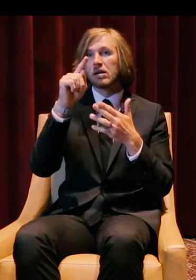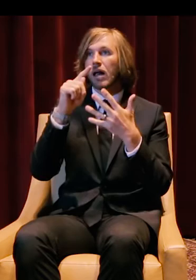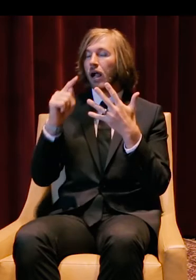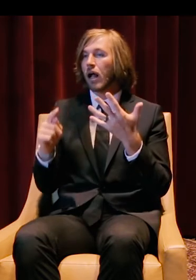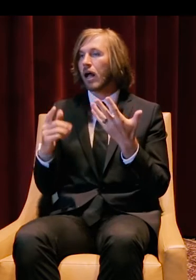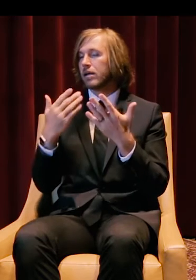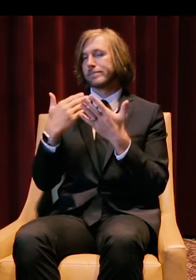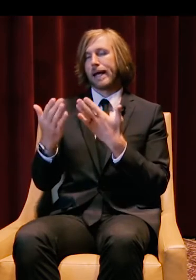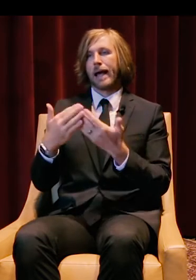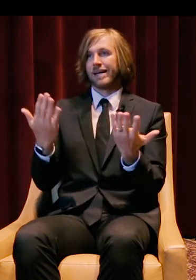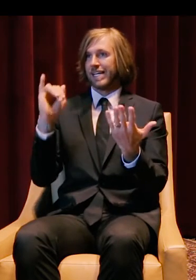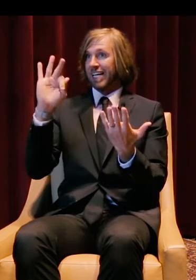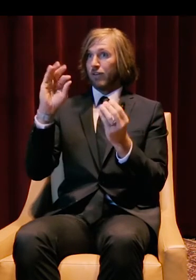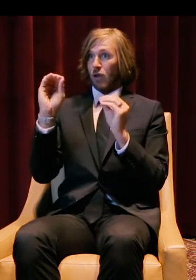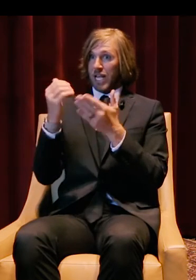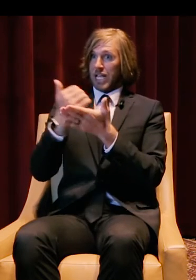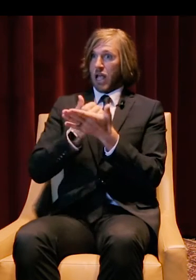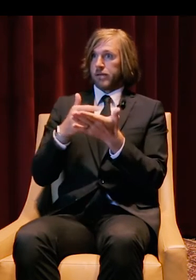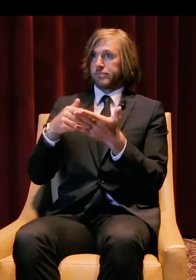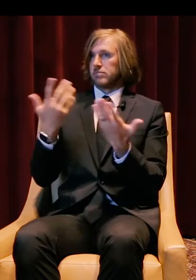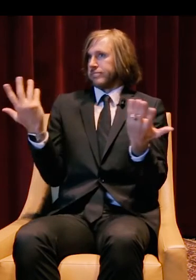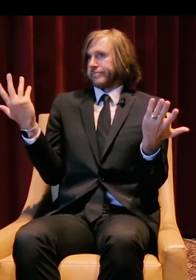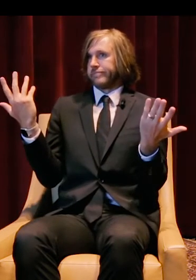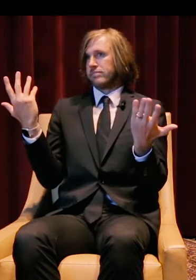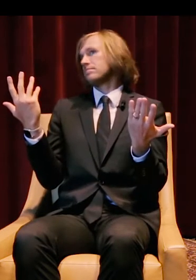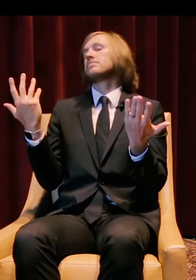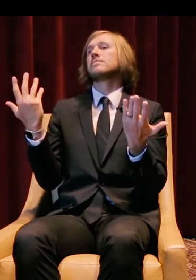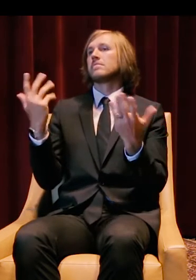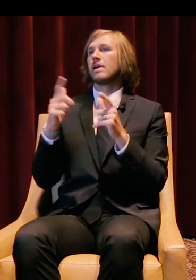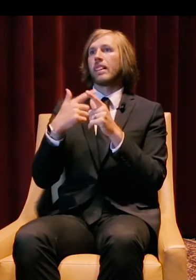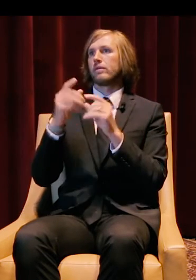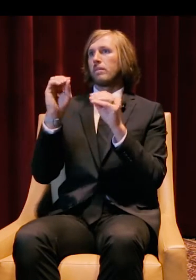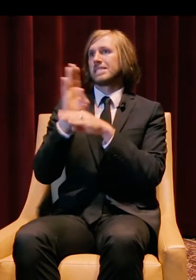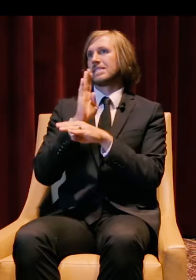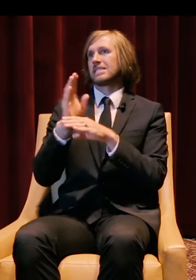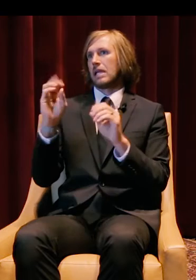whatever it is, if you don't have income, you're not in business.